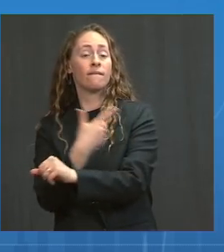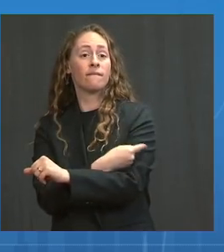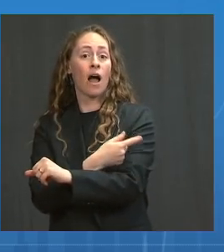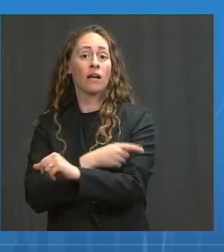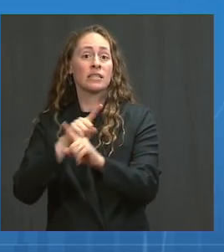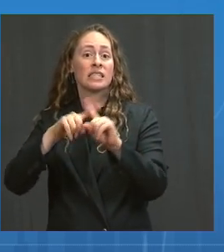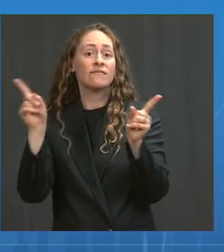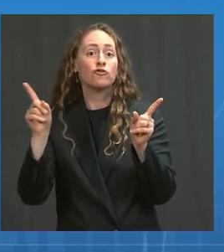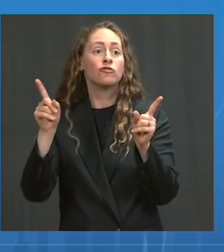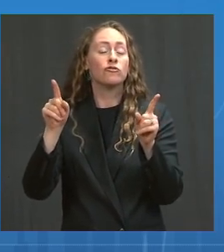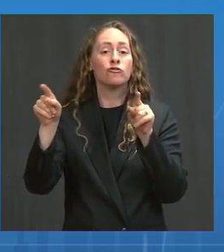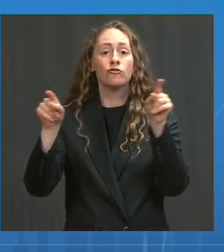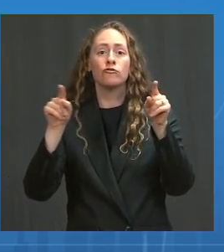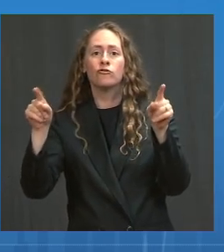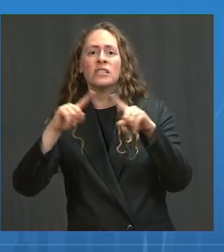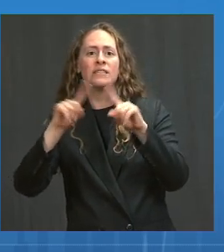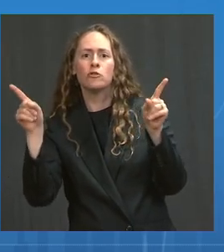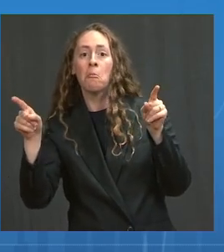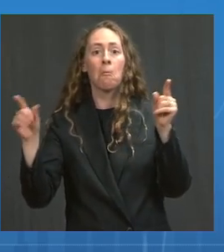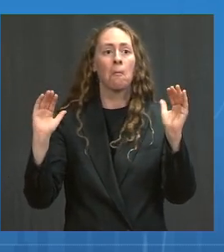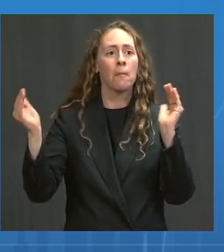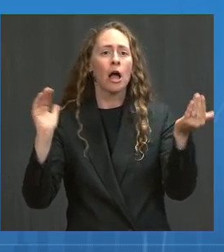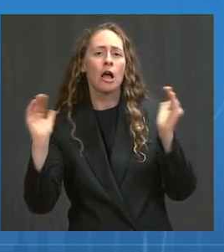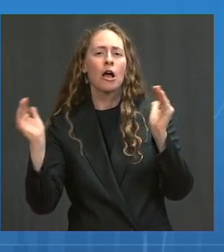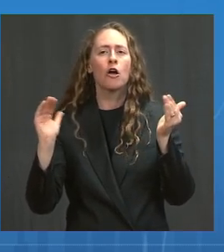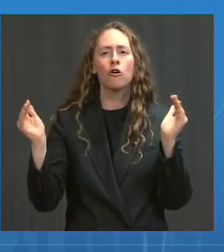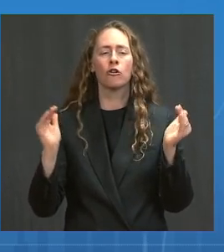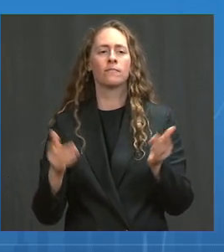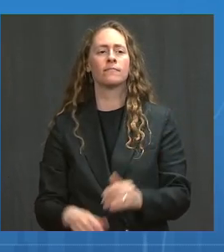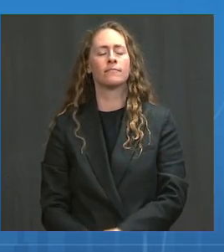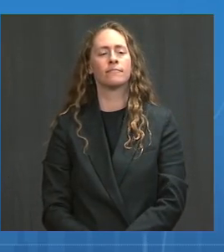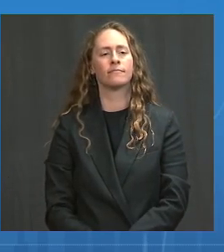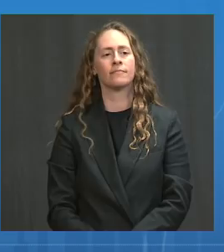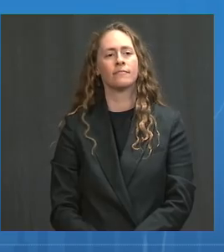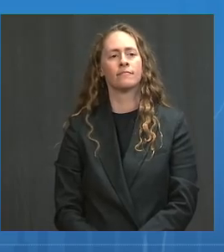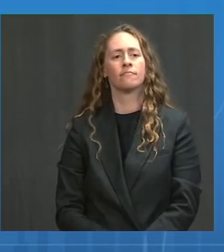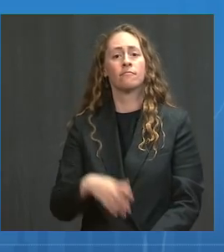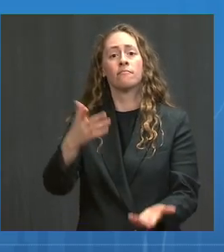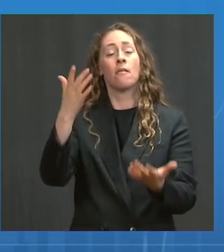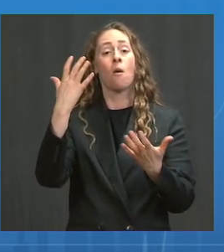With regard to the idea of boosting: There's a lot of talk about that,